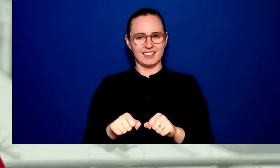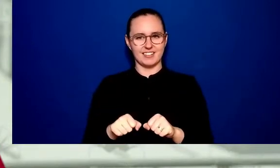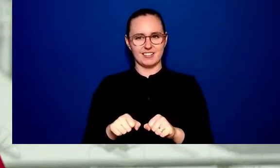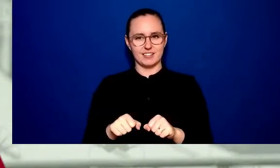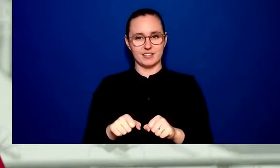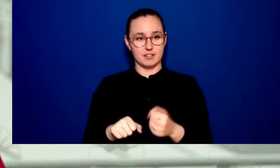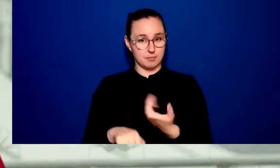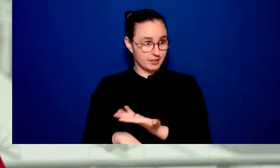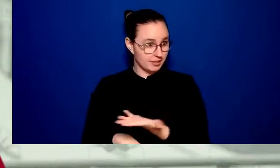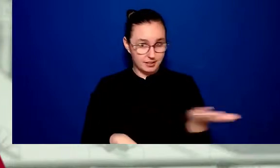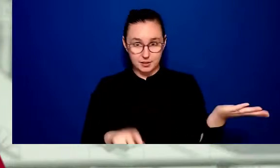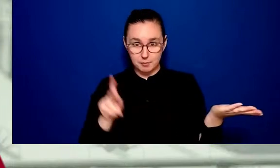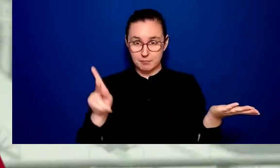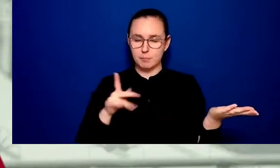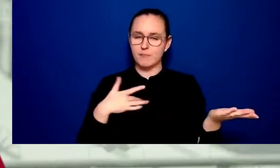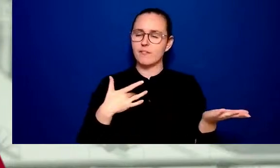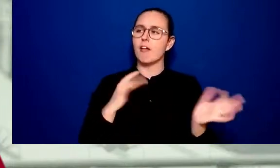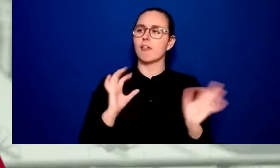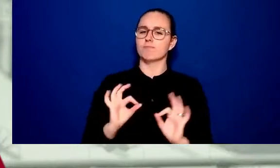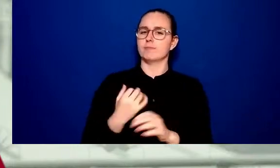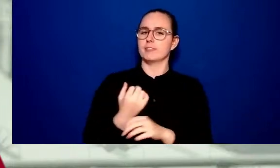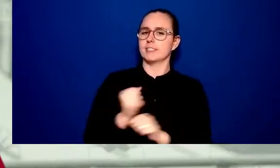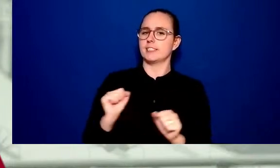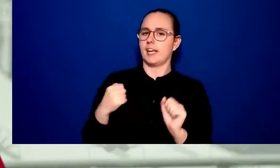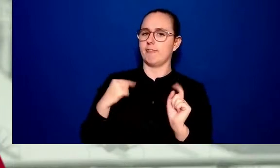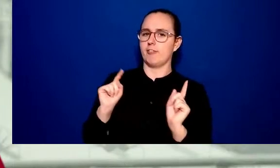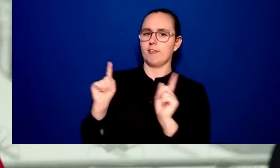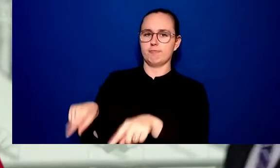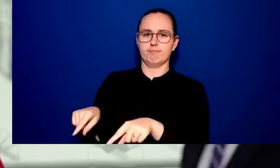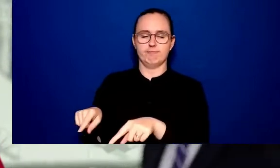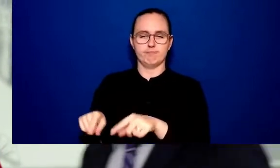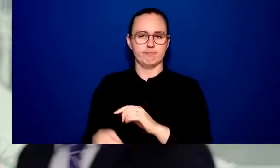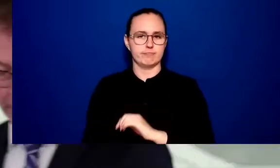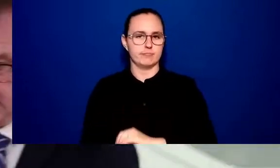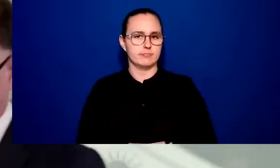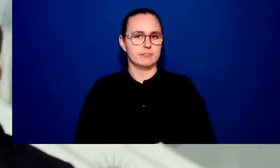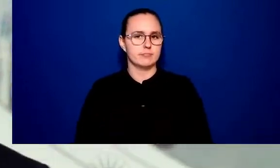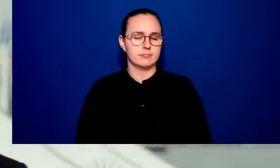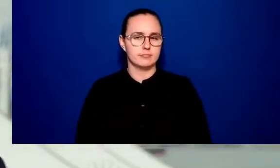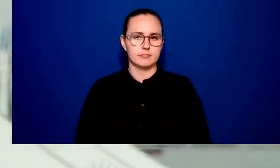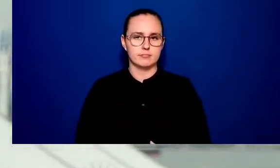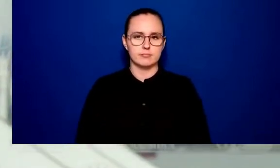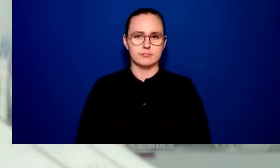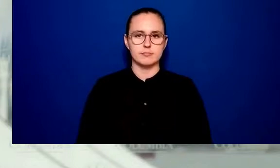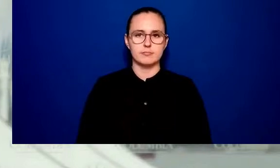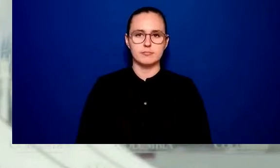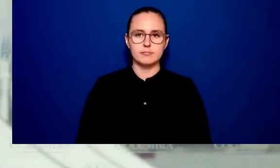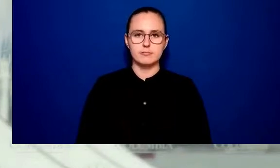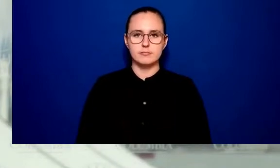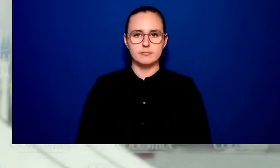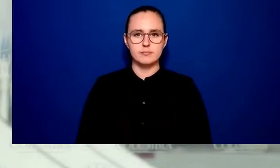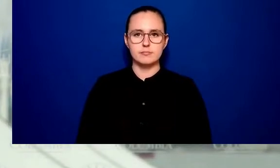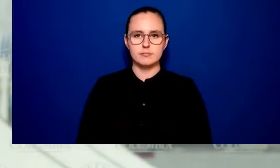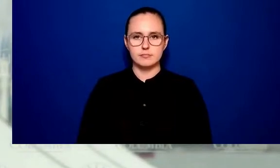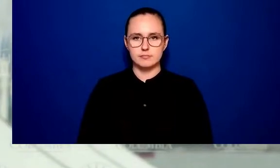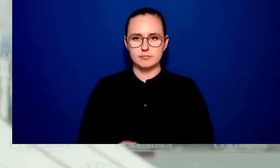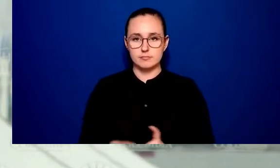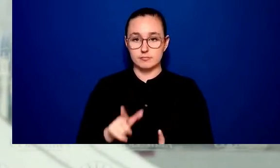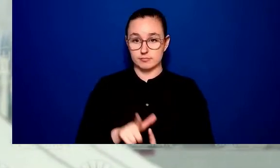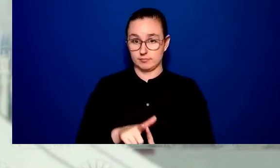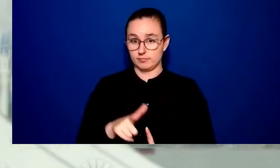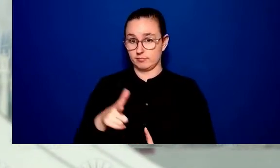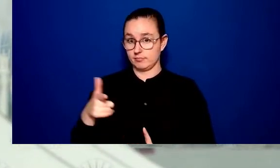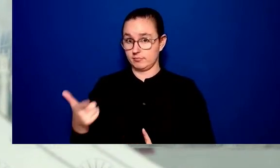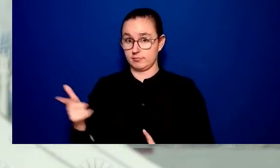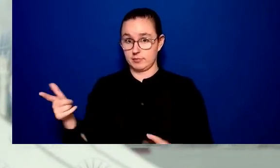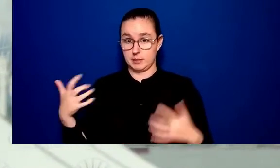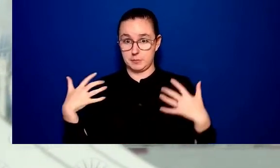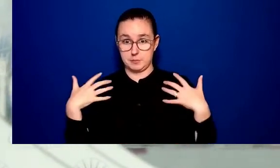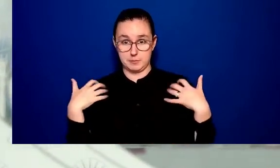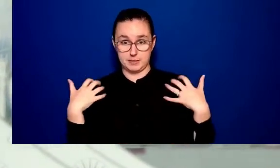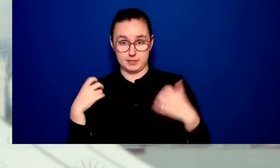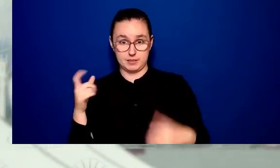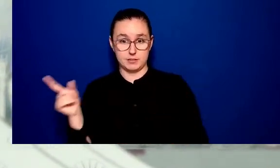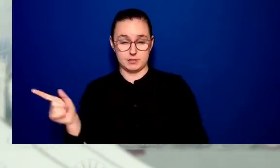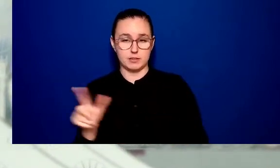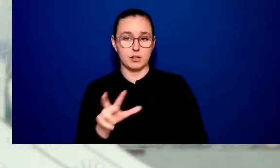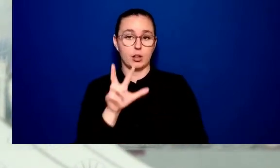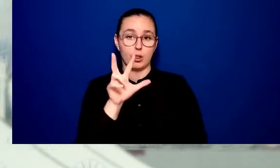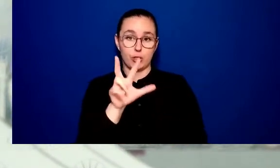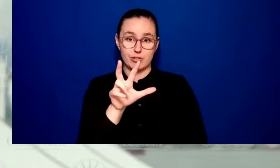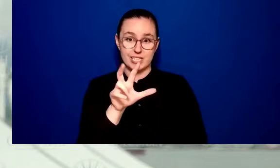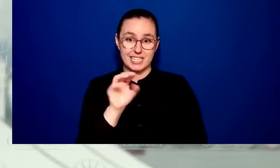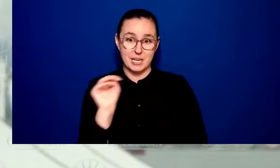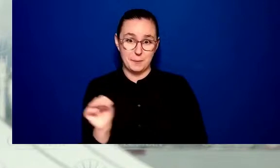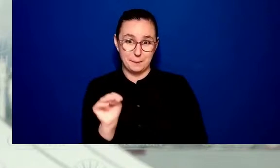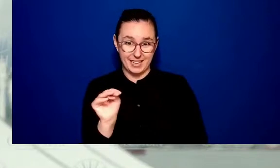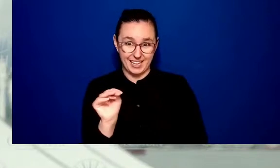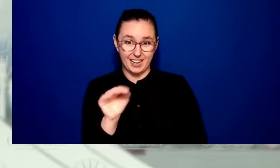period of time. And just to say